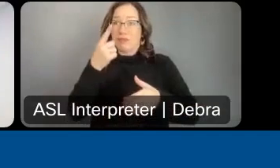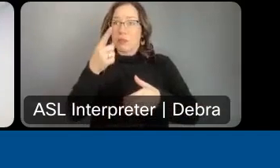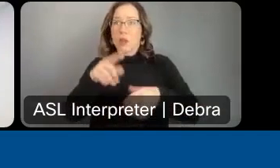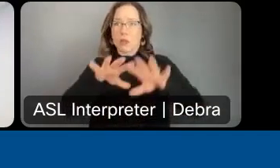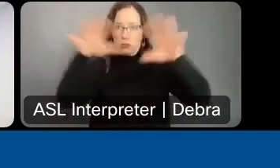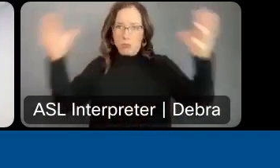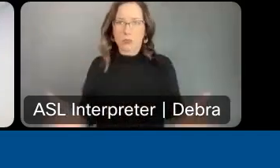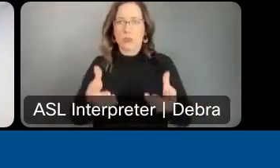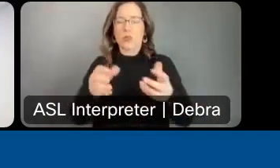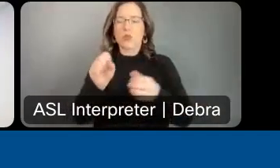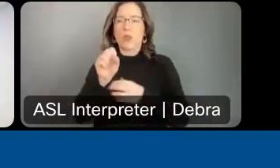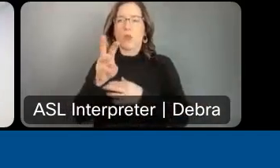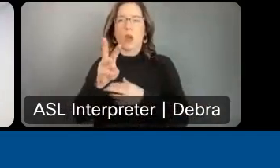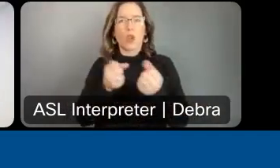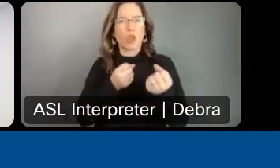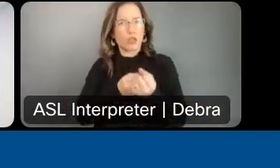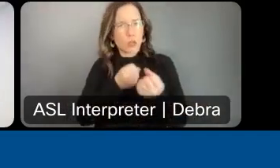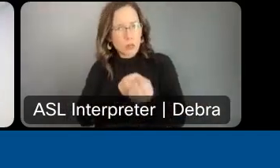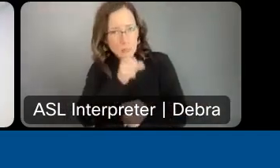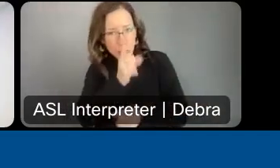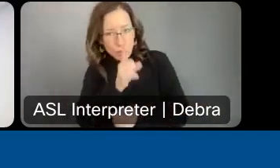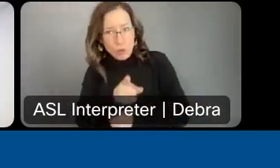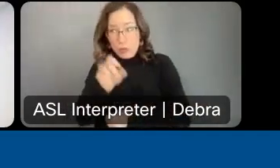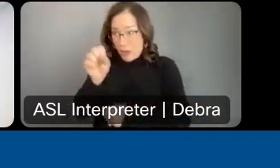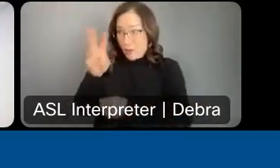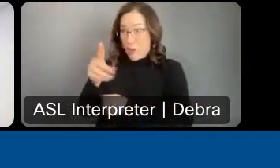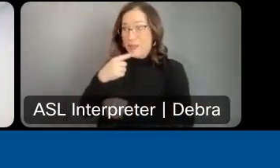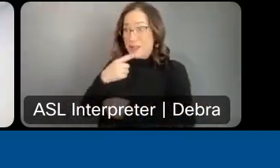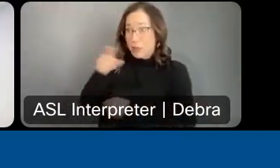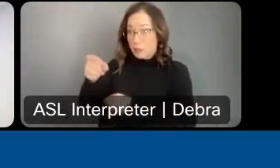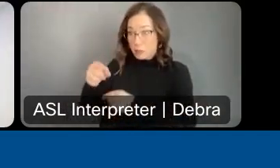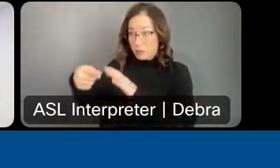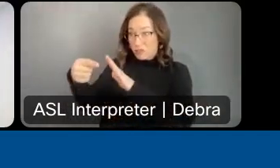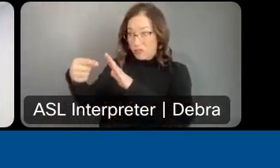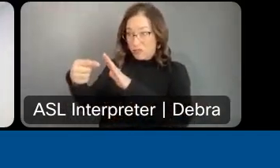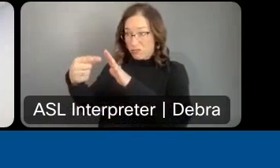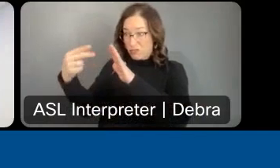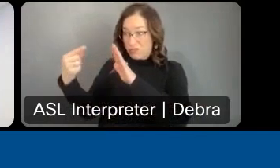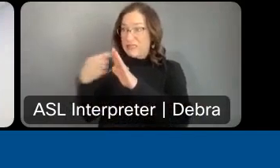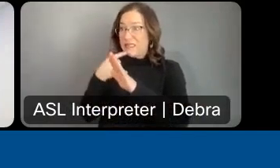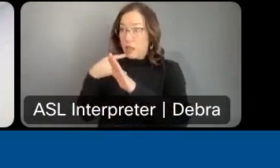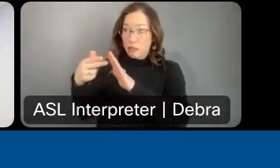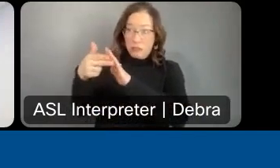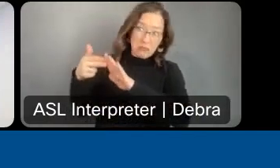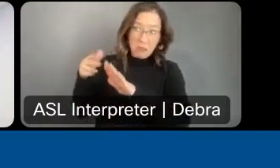So in other words does the software do what it says on the side of the tin? Does it have any issues?